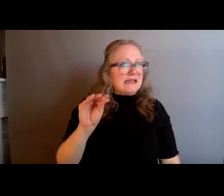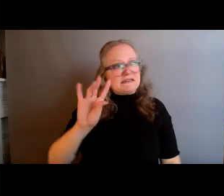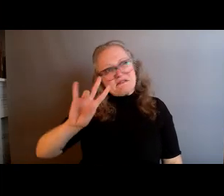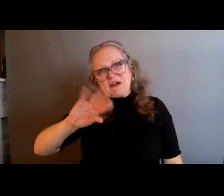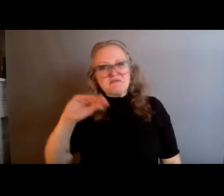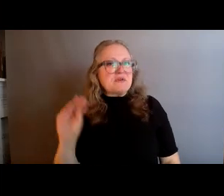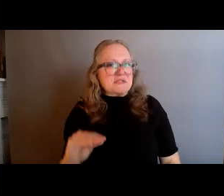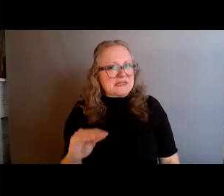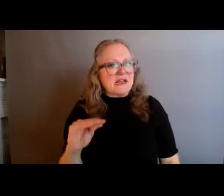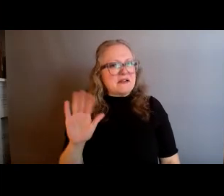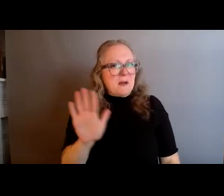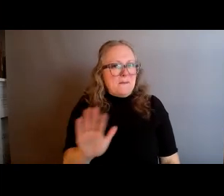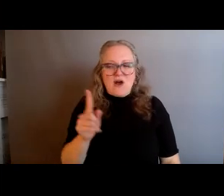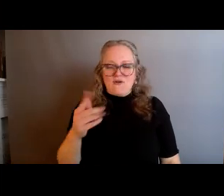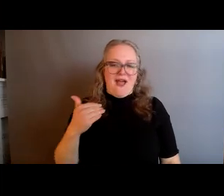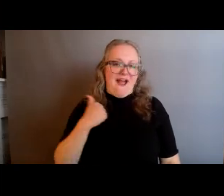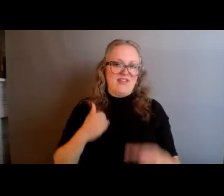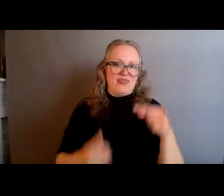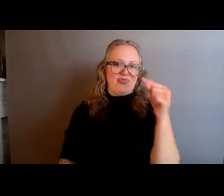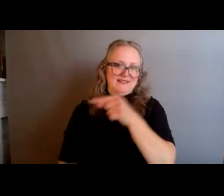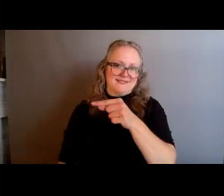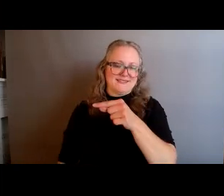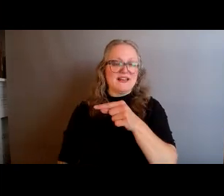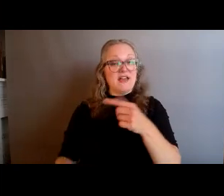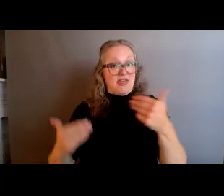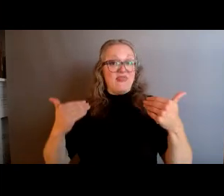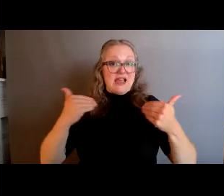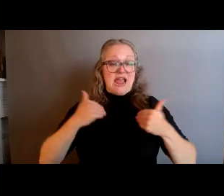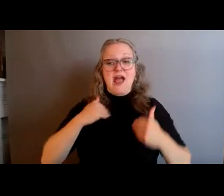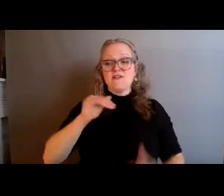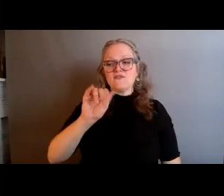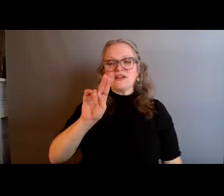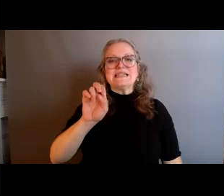This is what they have. They have an inner ear loss.